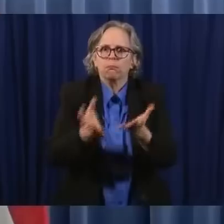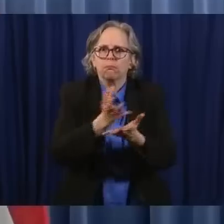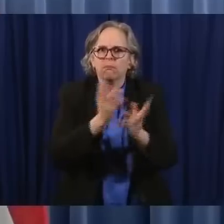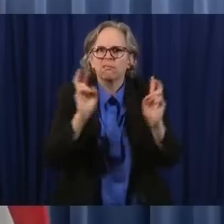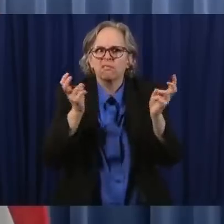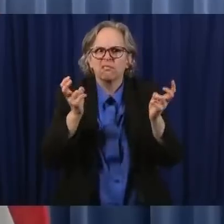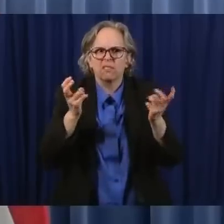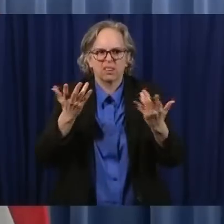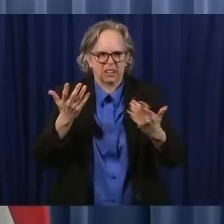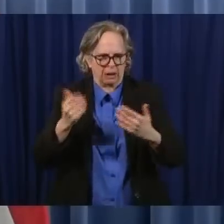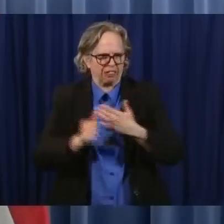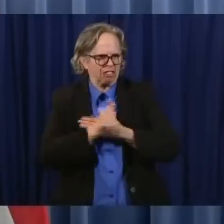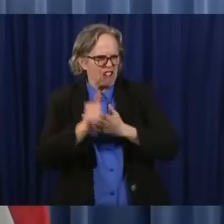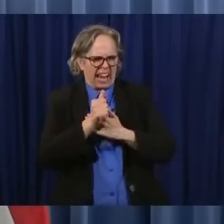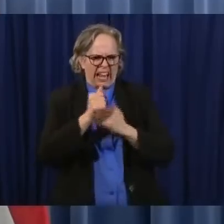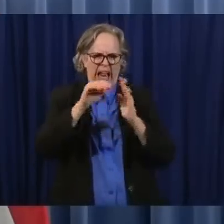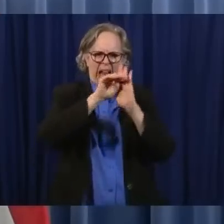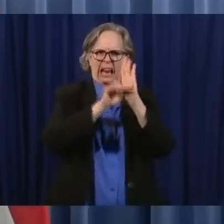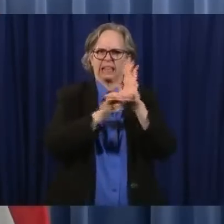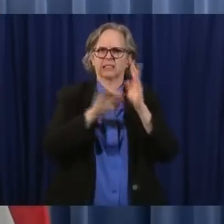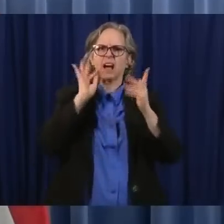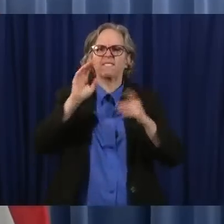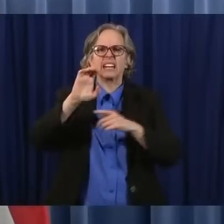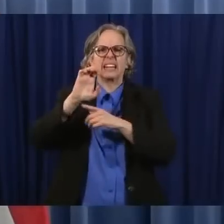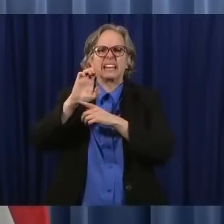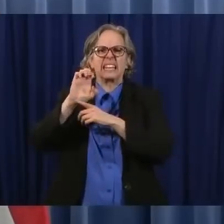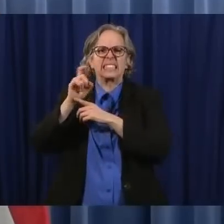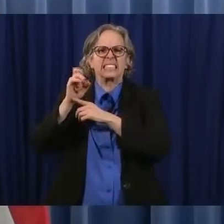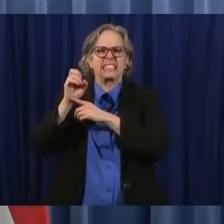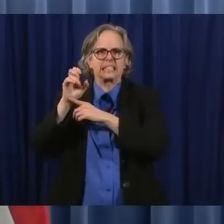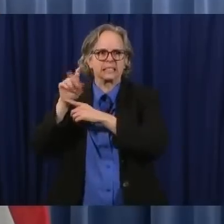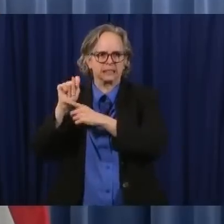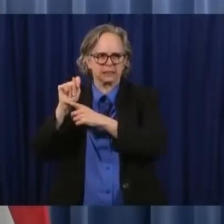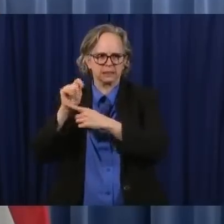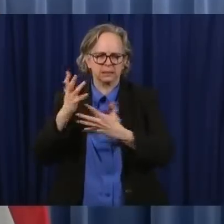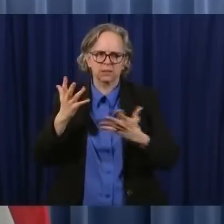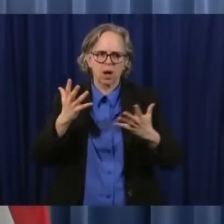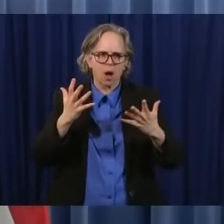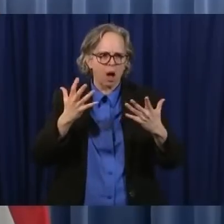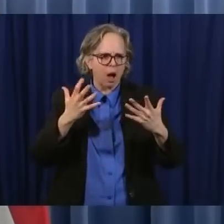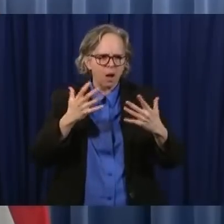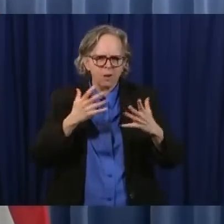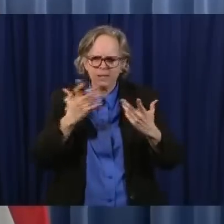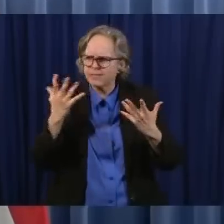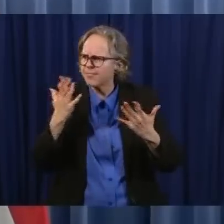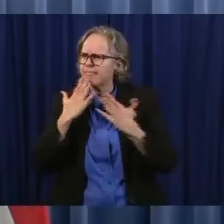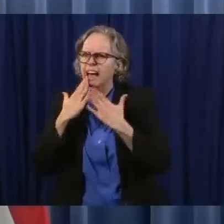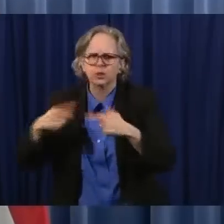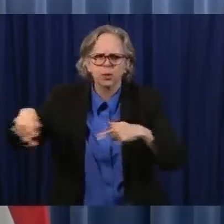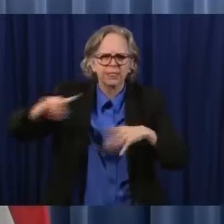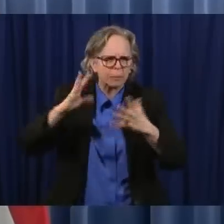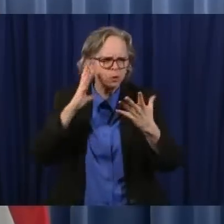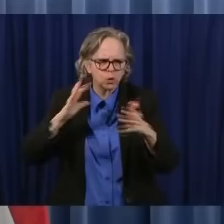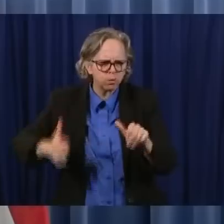THE BALD EAGLES ON THE BRINK OF BEING LOST FOREVER, AND IT WAS ON BOTH THE STATE AND FEDERAL LIST OF THREATENED AND